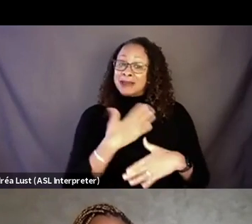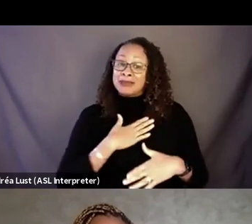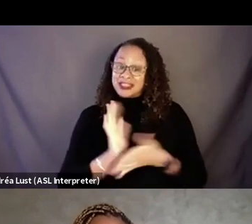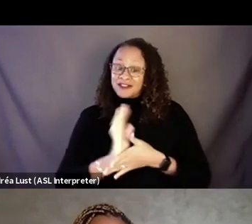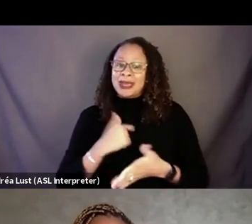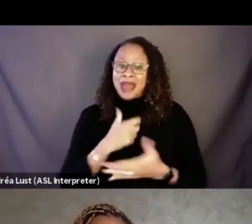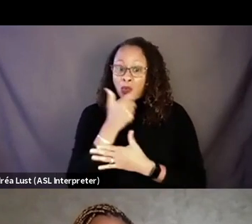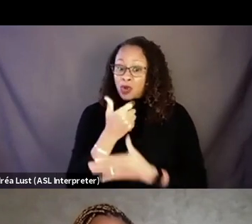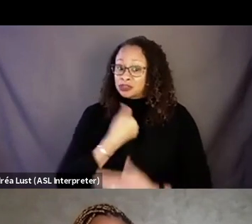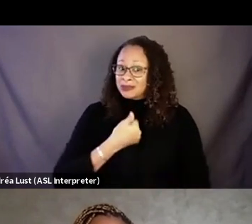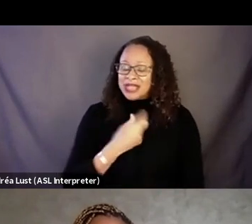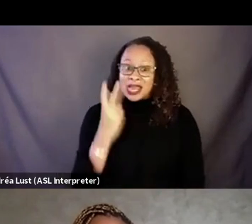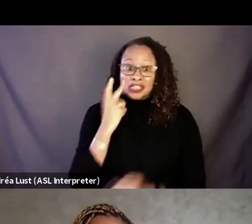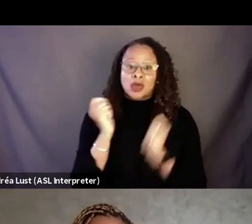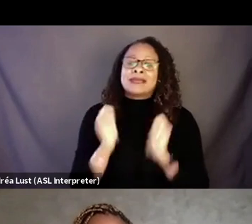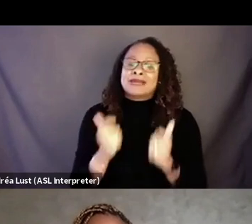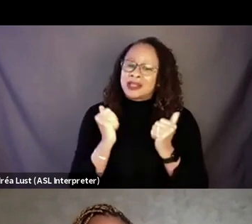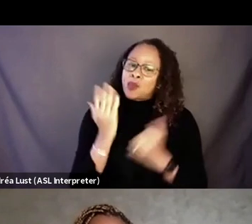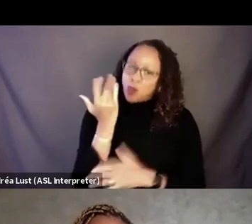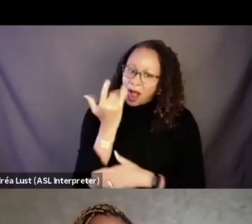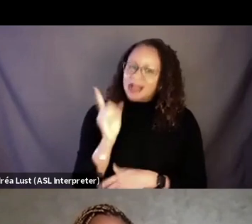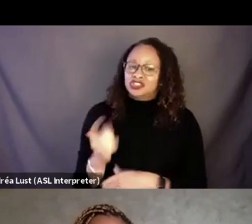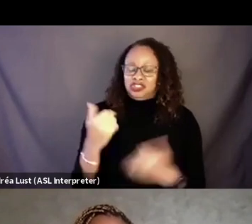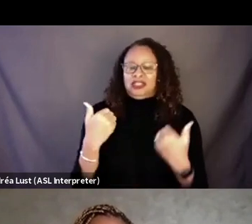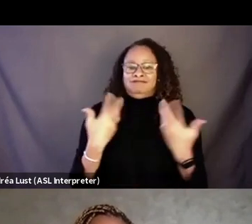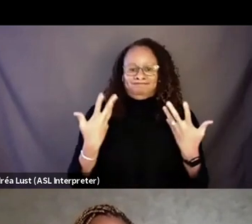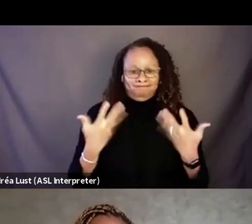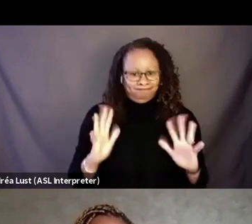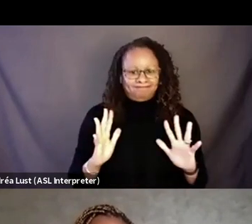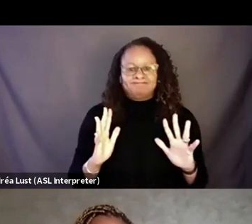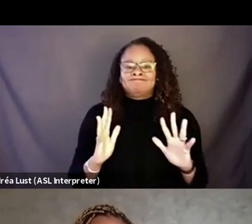and I saw immediately why she had ventured out